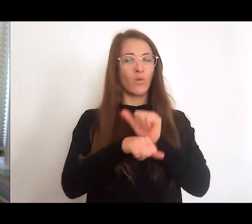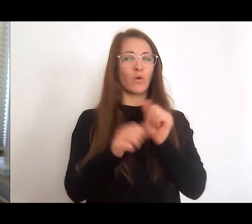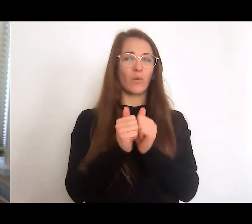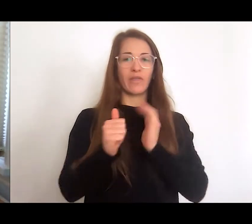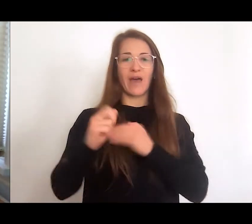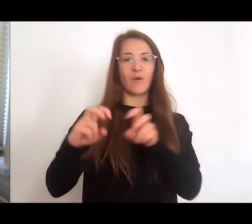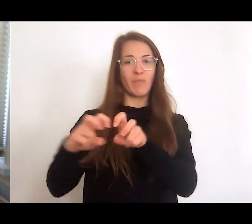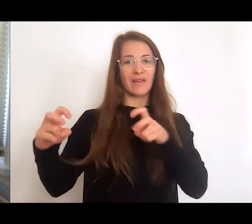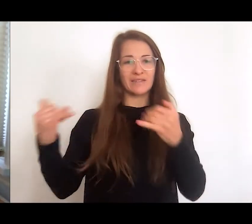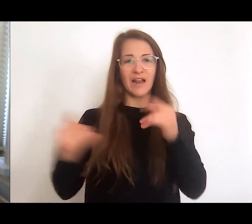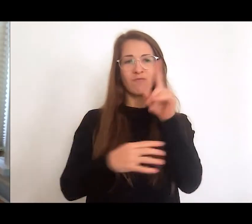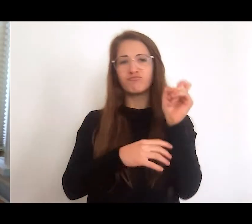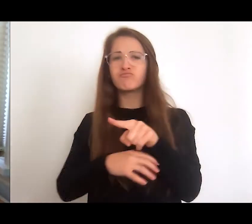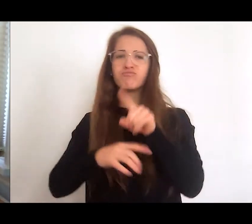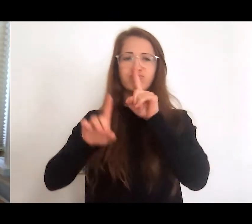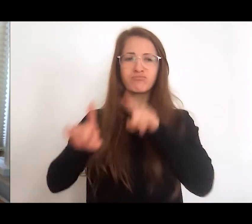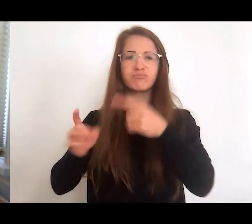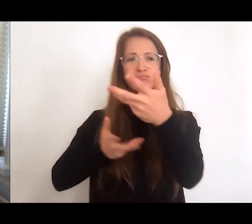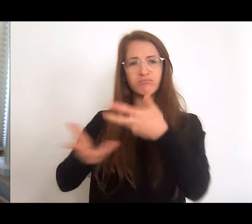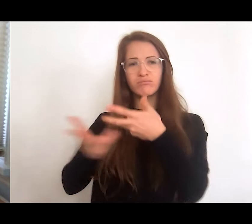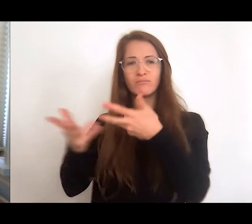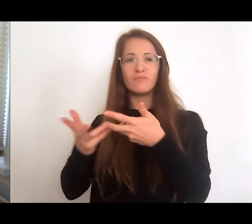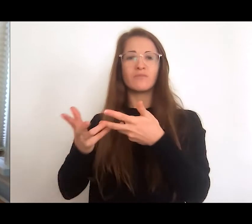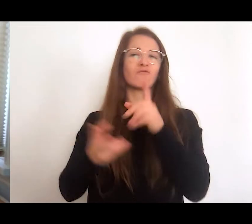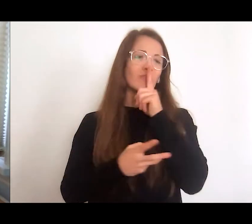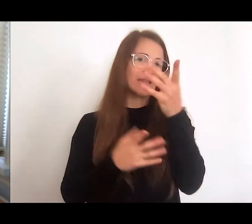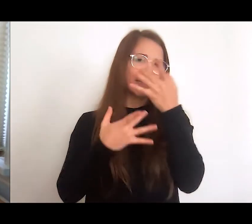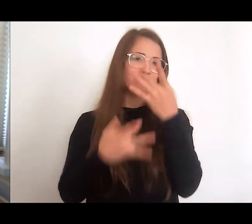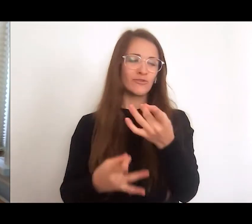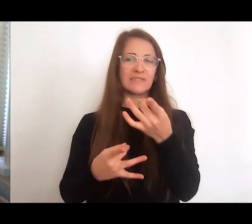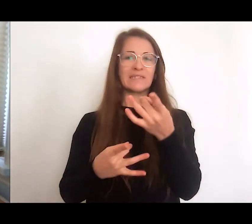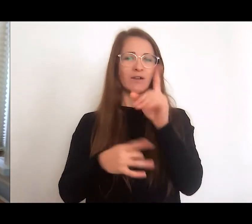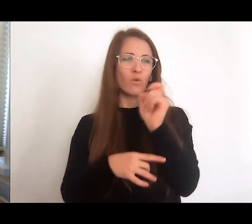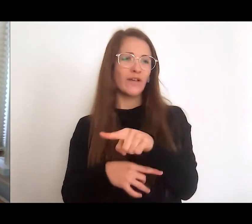WORKING WITH THE PANELISTS AND ASKING THEM NOT SO HARD HITTING QUESTIONS BUT INTERESTING ONES